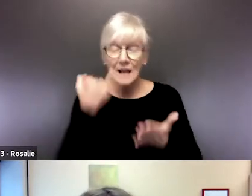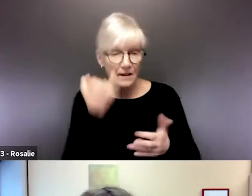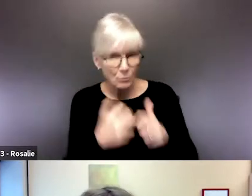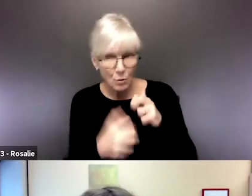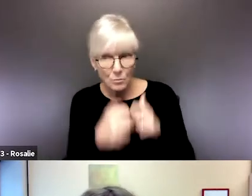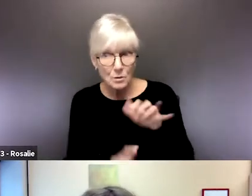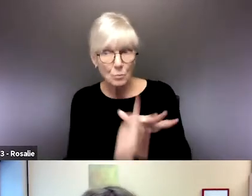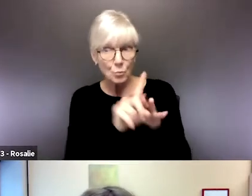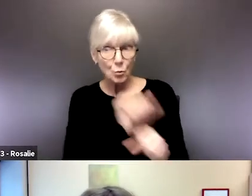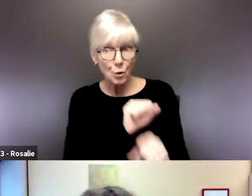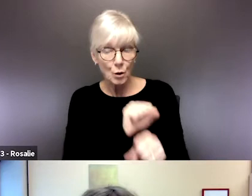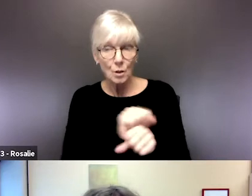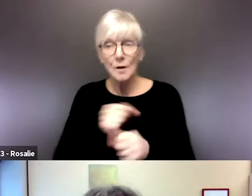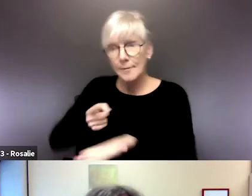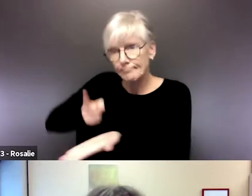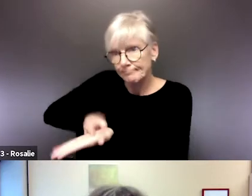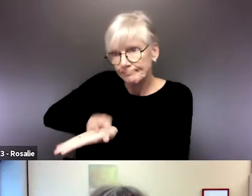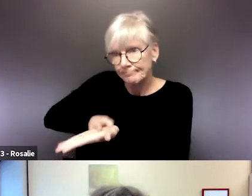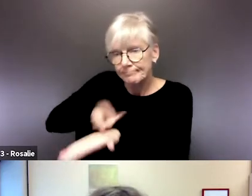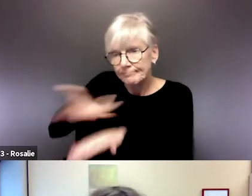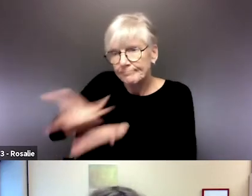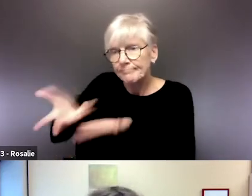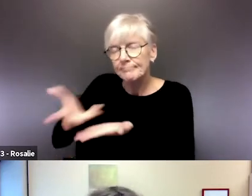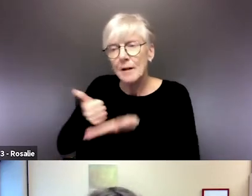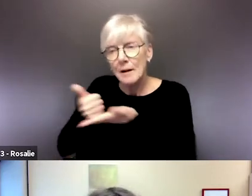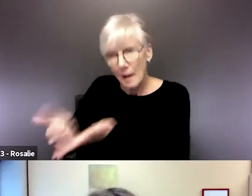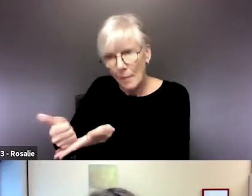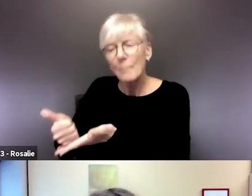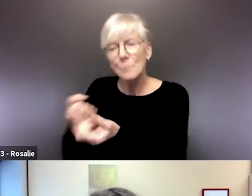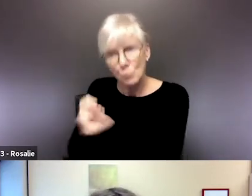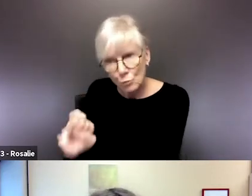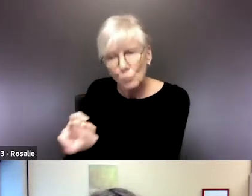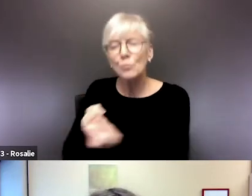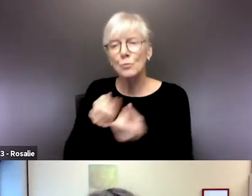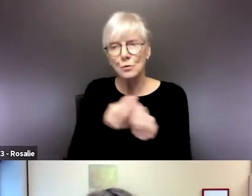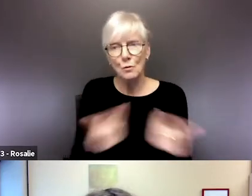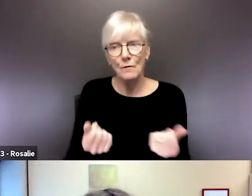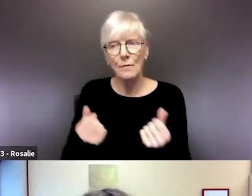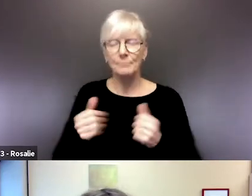to improve the situation and facilitate the return to work. This preparation included a